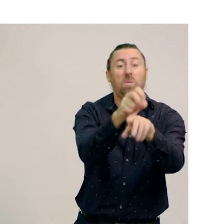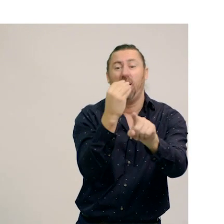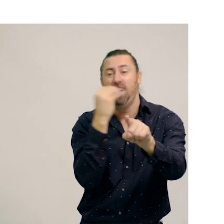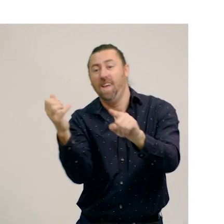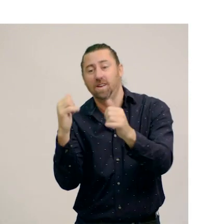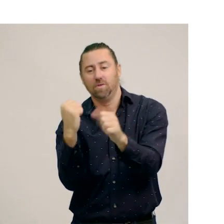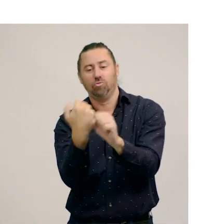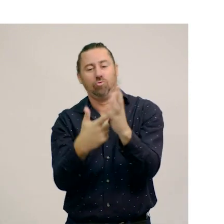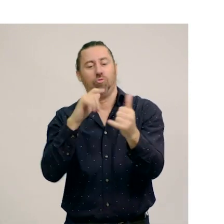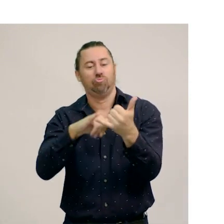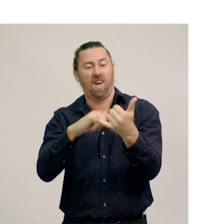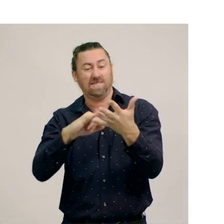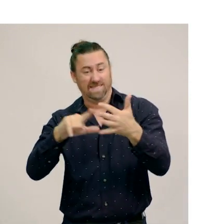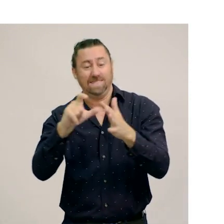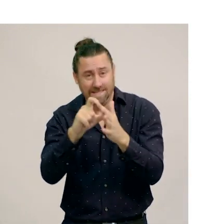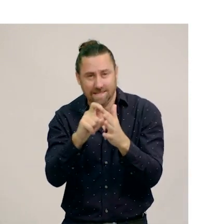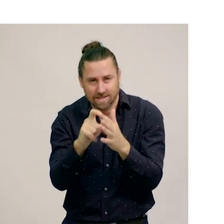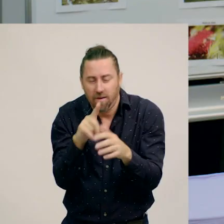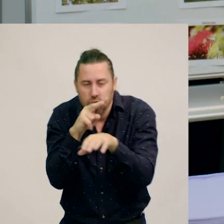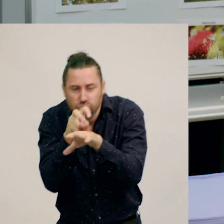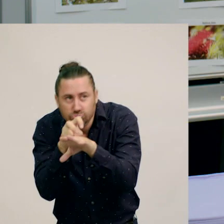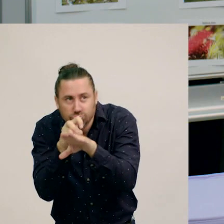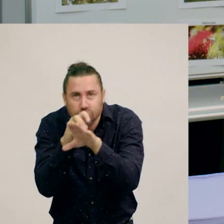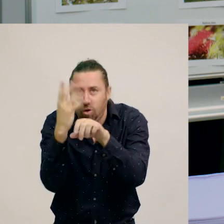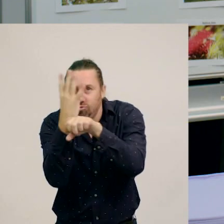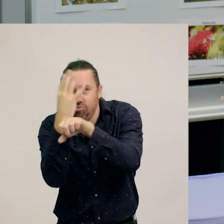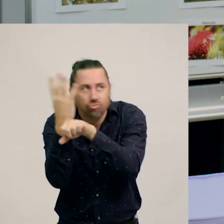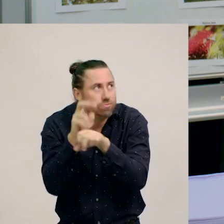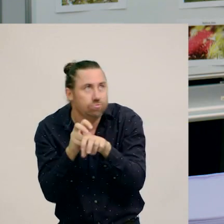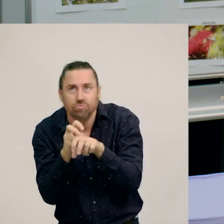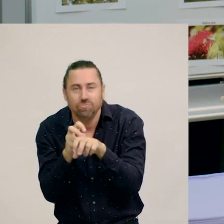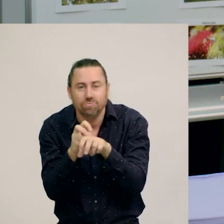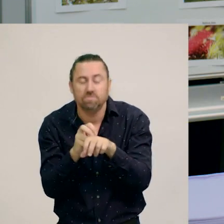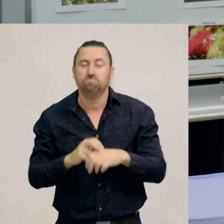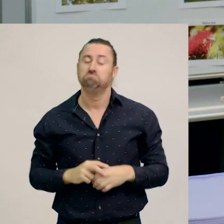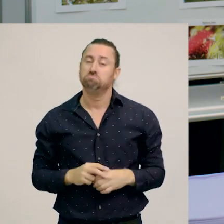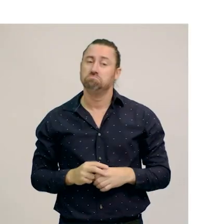and shelter in the grass. Okay. Let’s practice with another habitat – the rainforest.